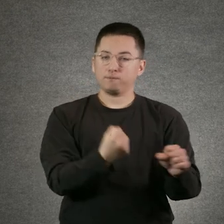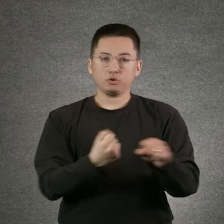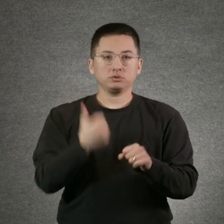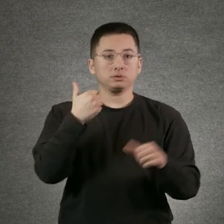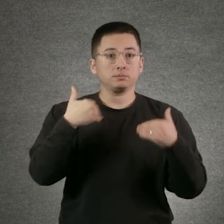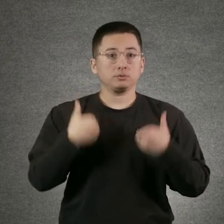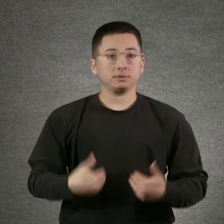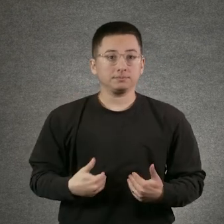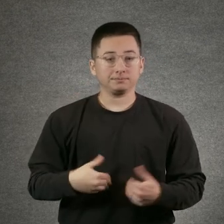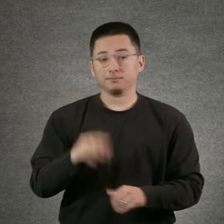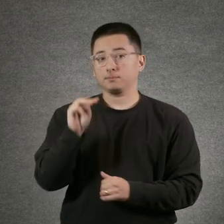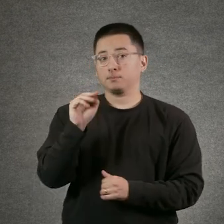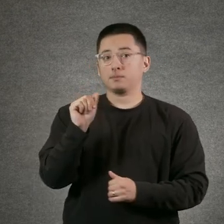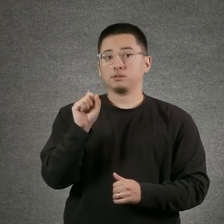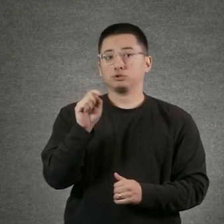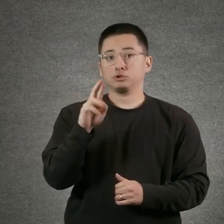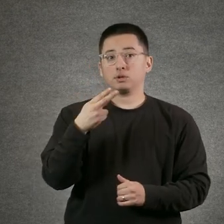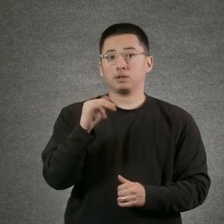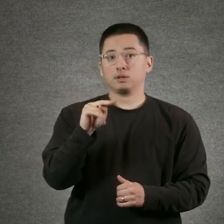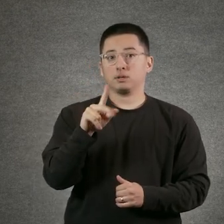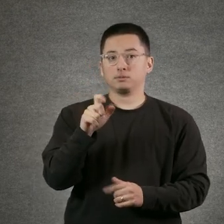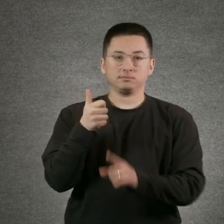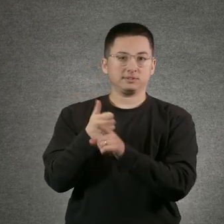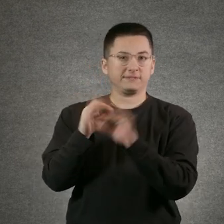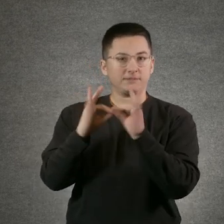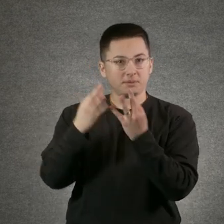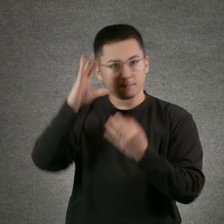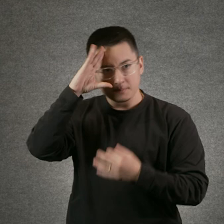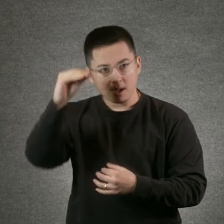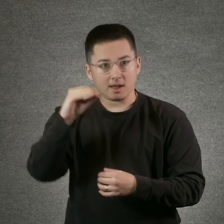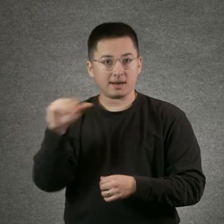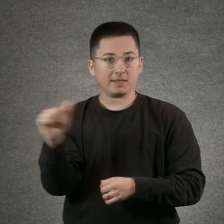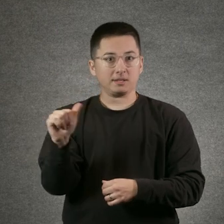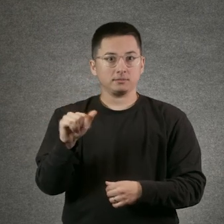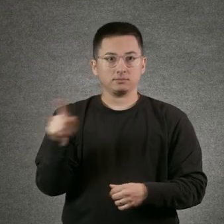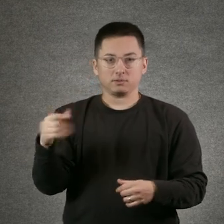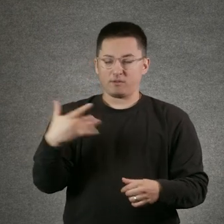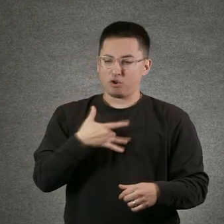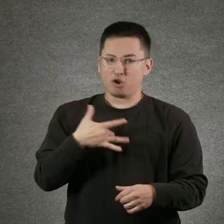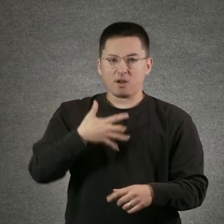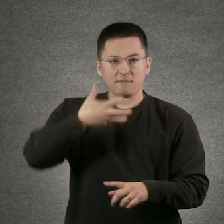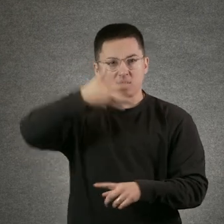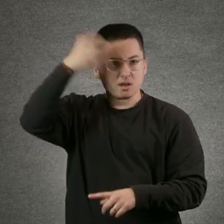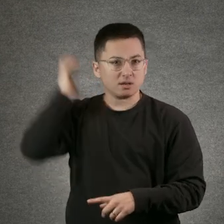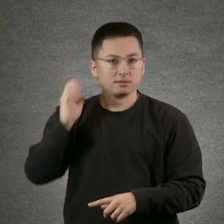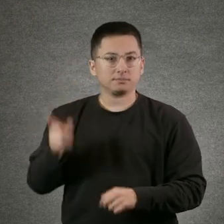He had the heart of a lion and a smile that could melt steel. He was also really freaking strong,